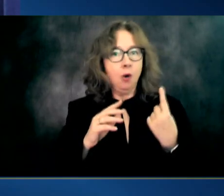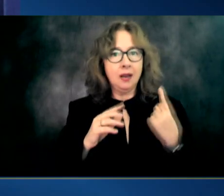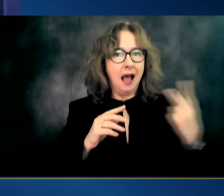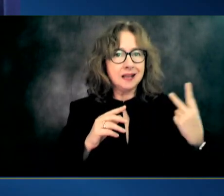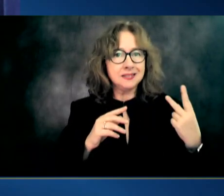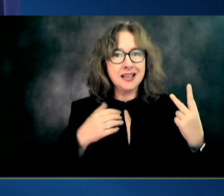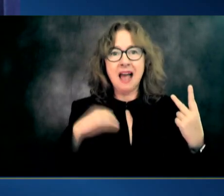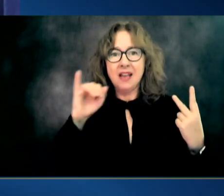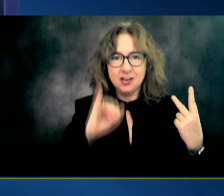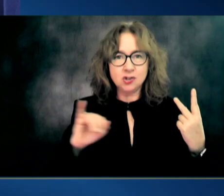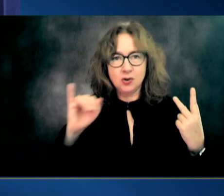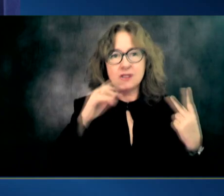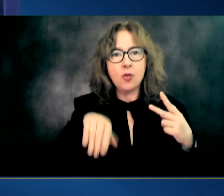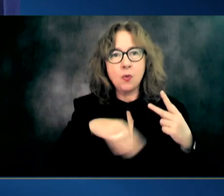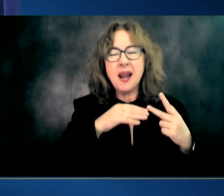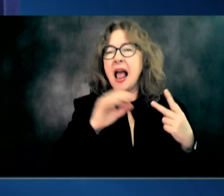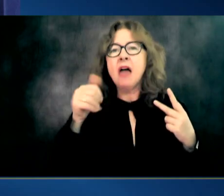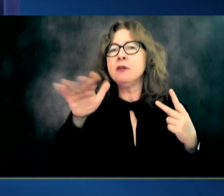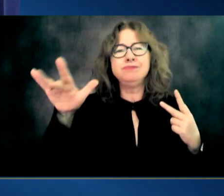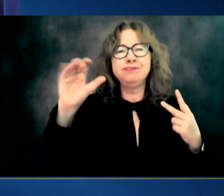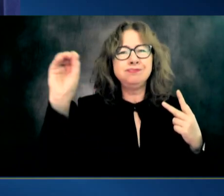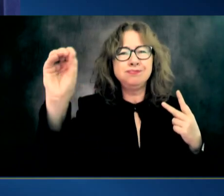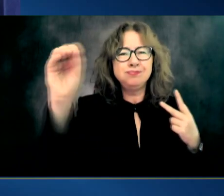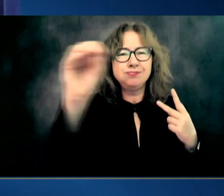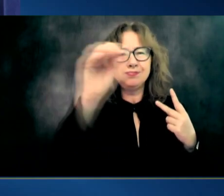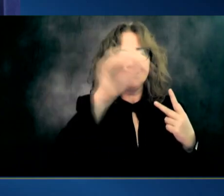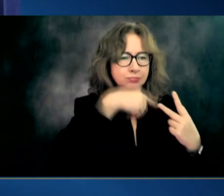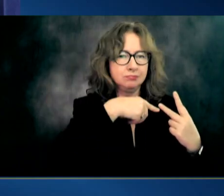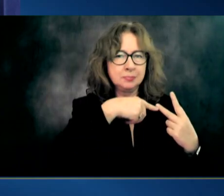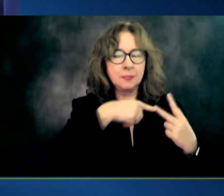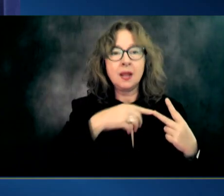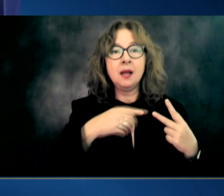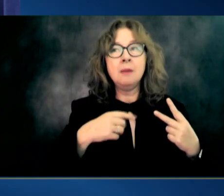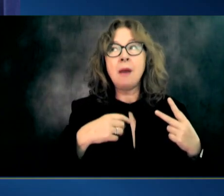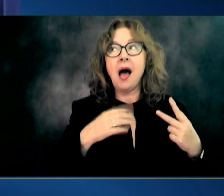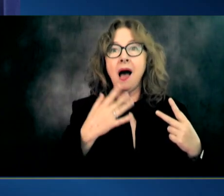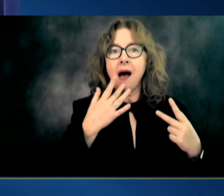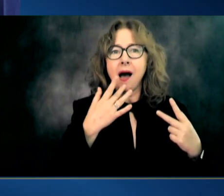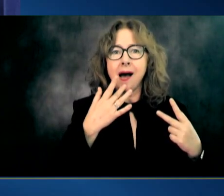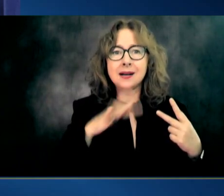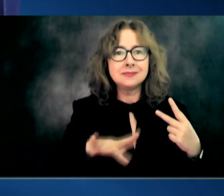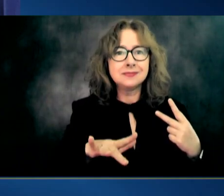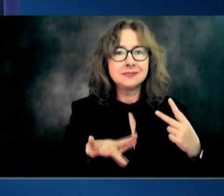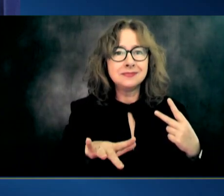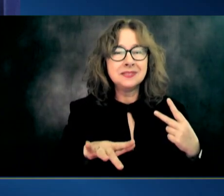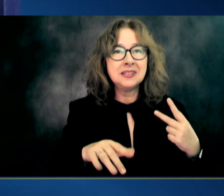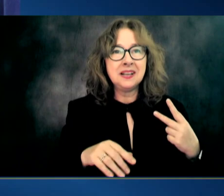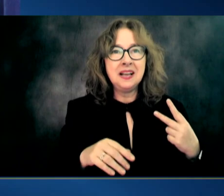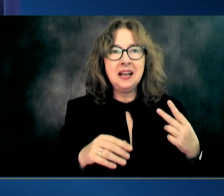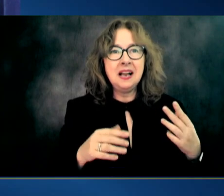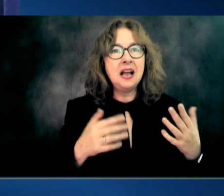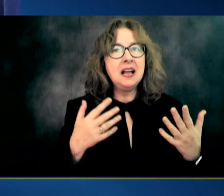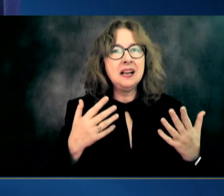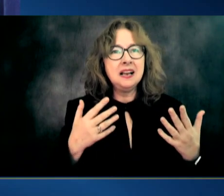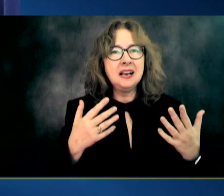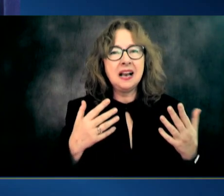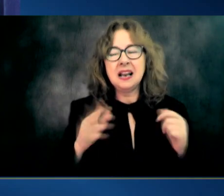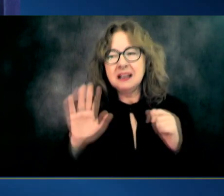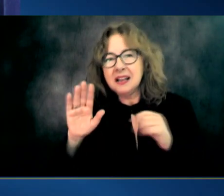had wedding insurance. And we thankfully, I was just so -- I felt it was such a -- Yetunde Felix-Ukwu: Mention that your wedding was canceled because of the pandemic.